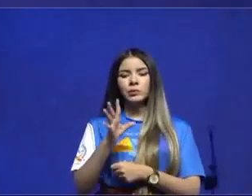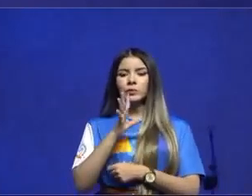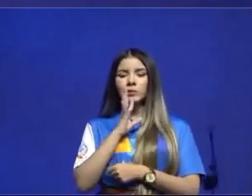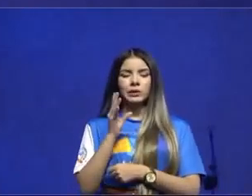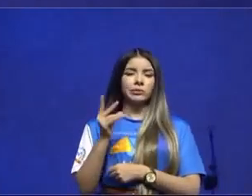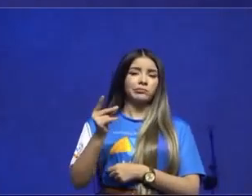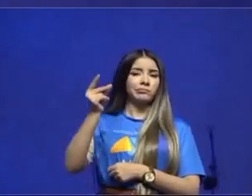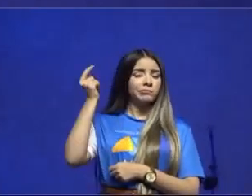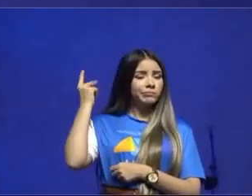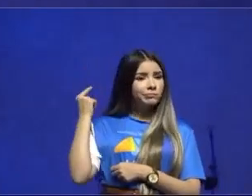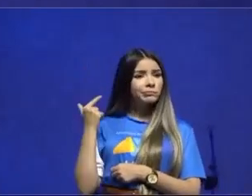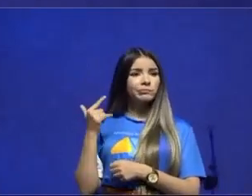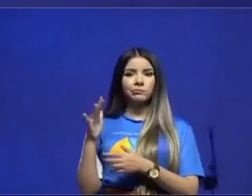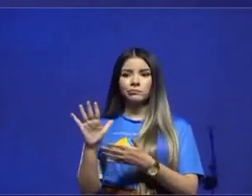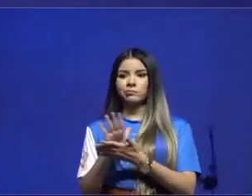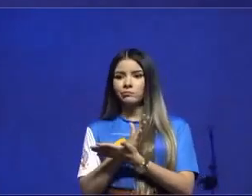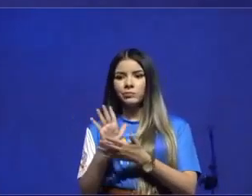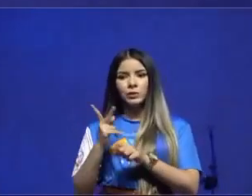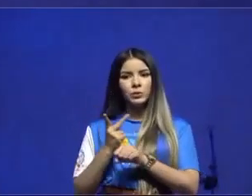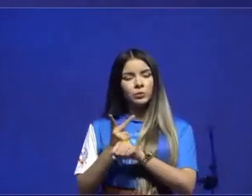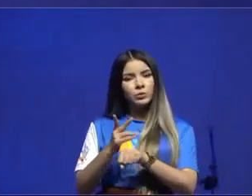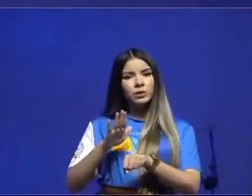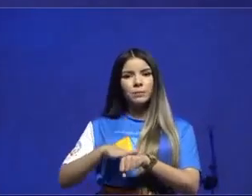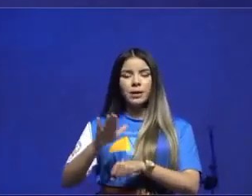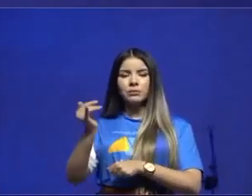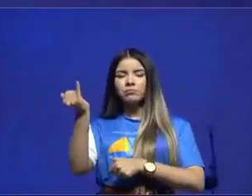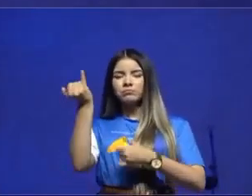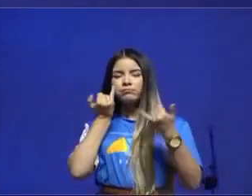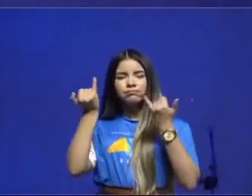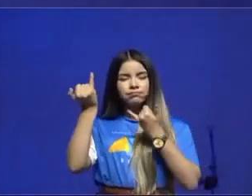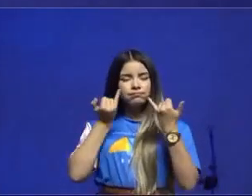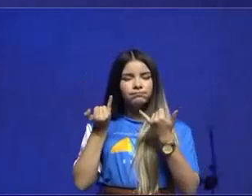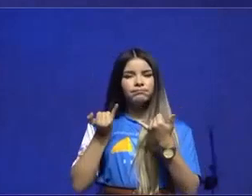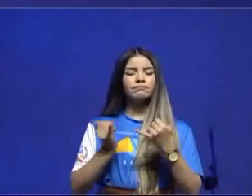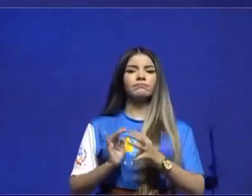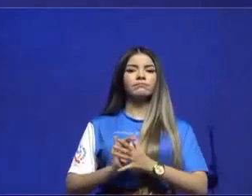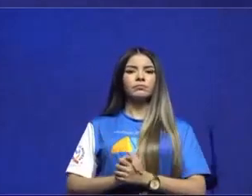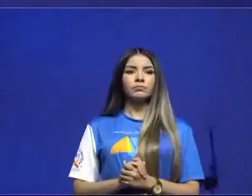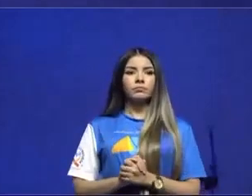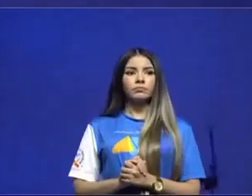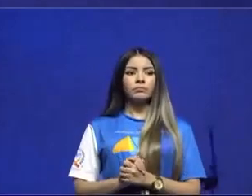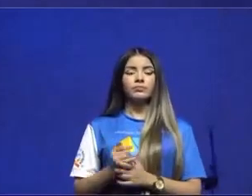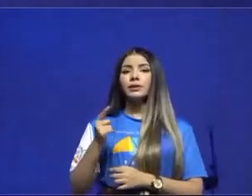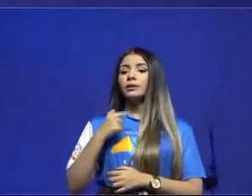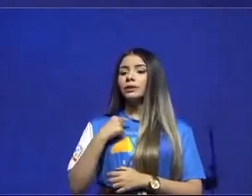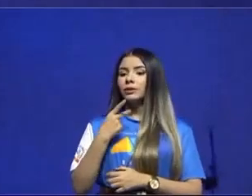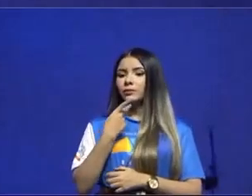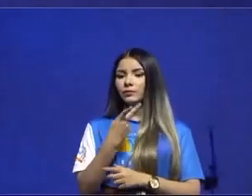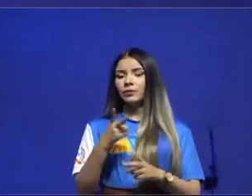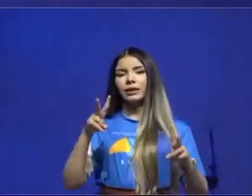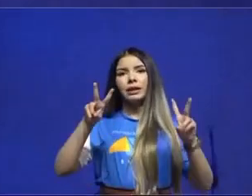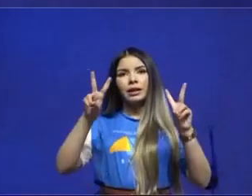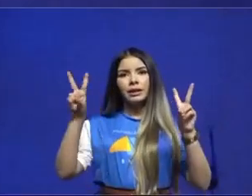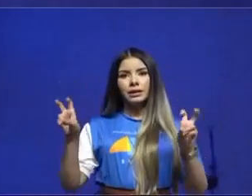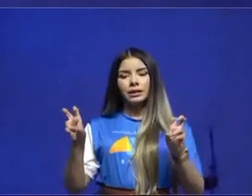are here looking for more information So that's it I'm going to talk about warning signs